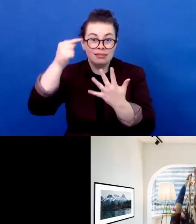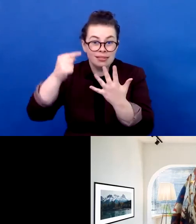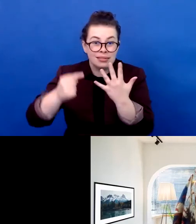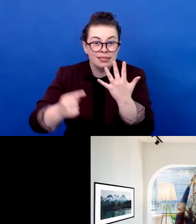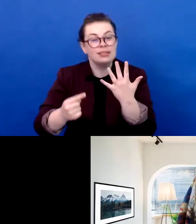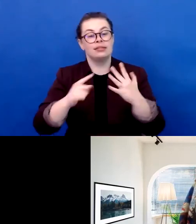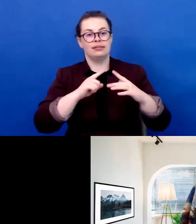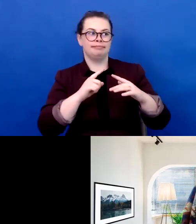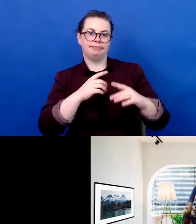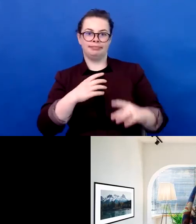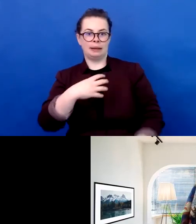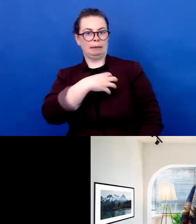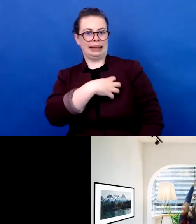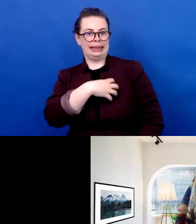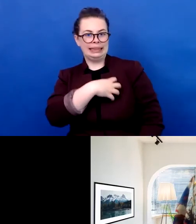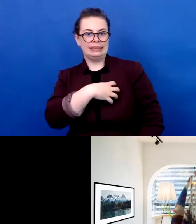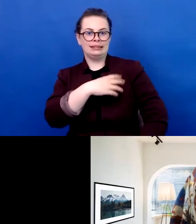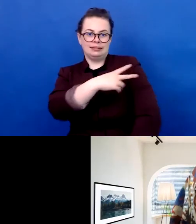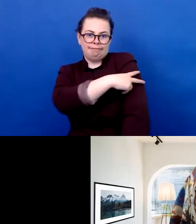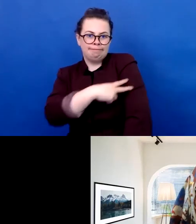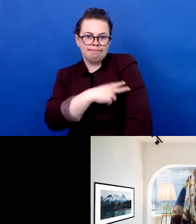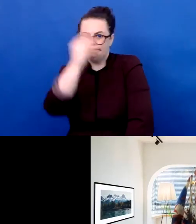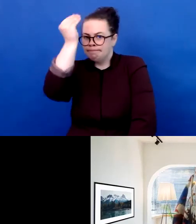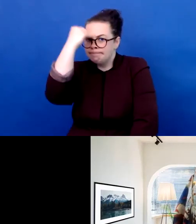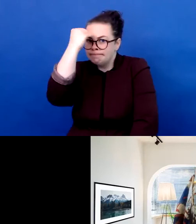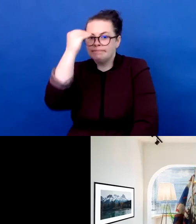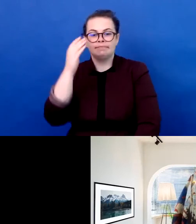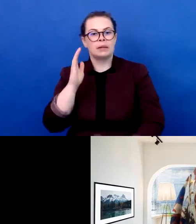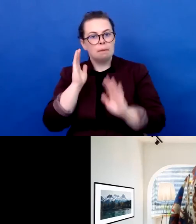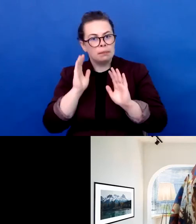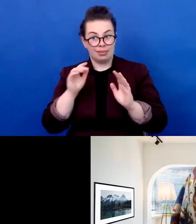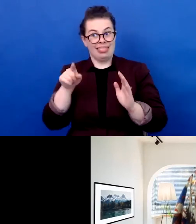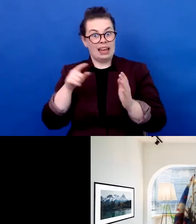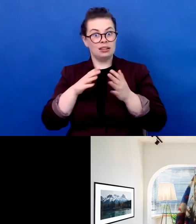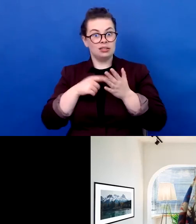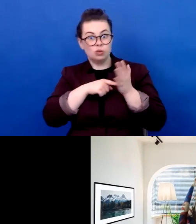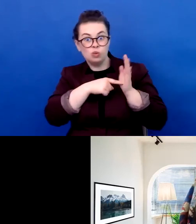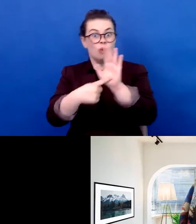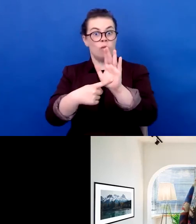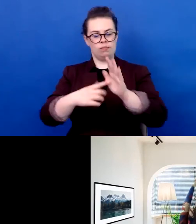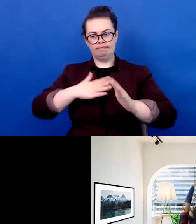should have understand the difficulty barriers that woman and girl with disability face in